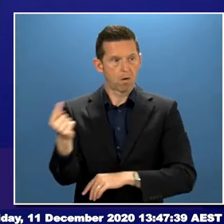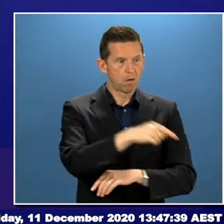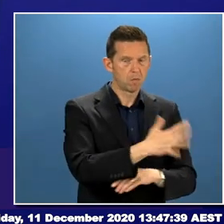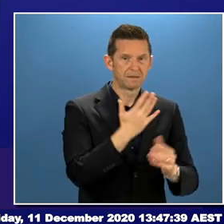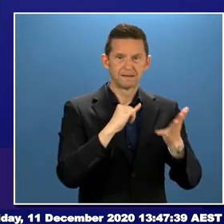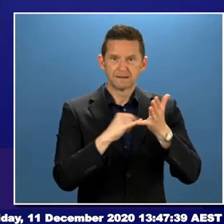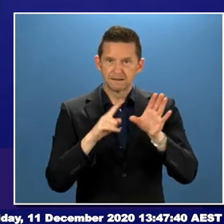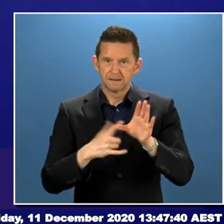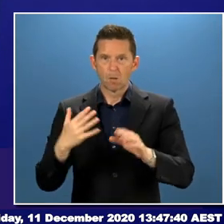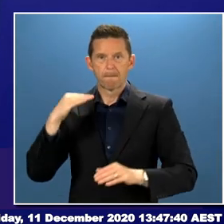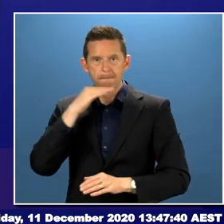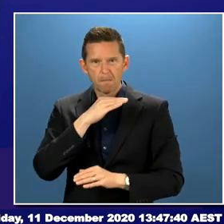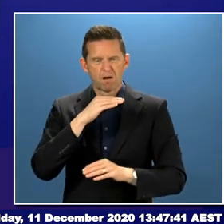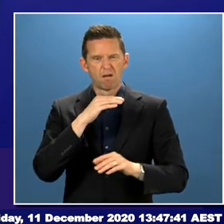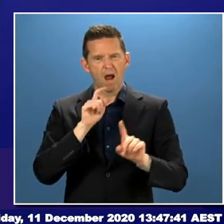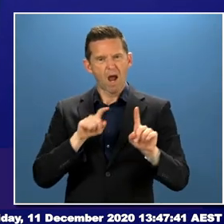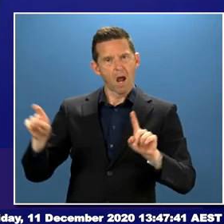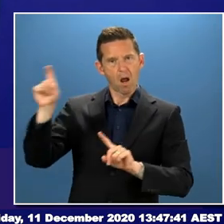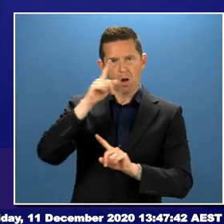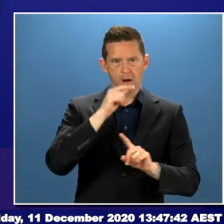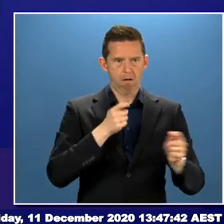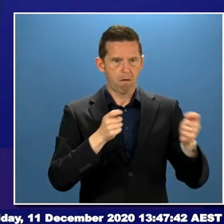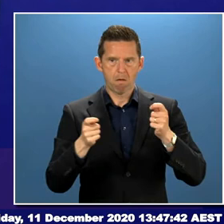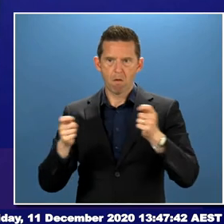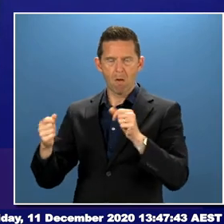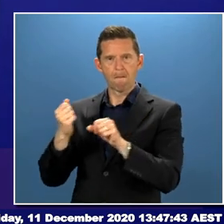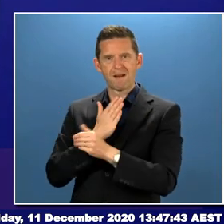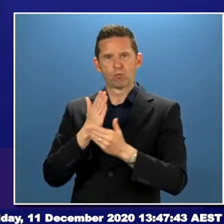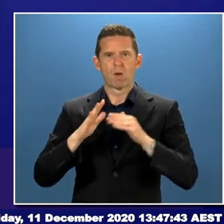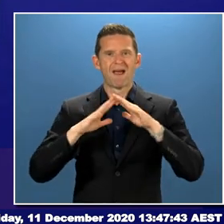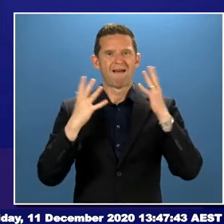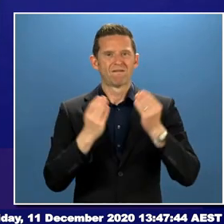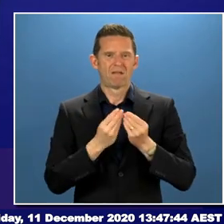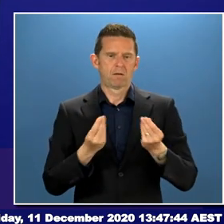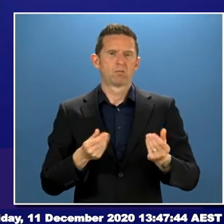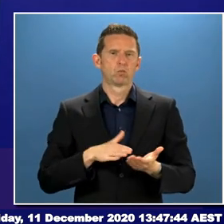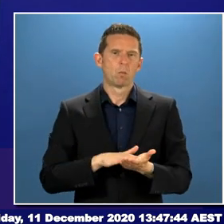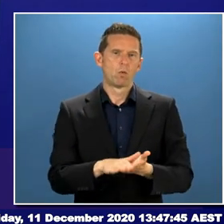and generally to ensure that the whole process works very smoothly.